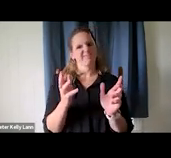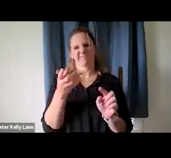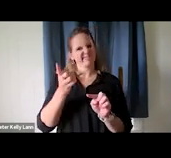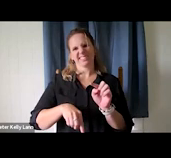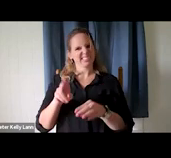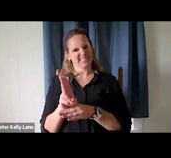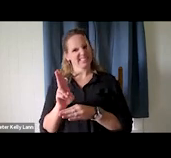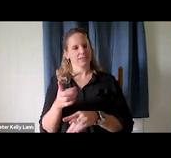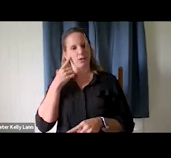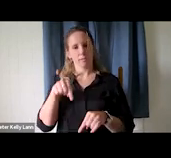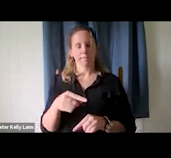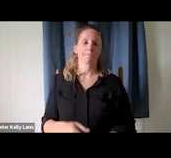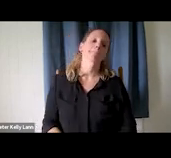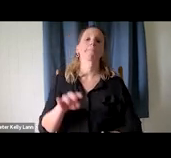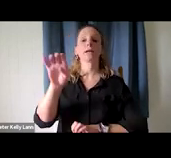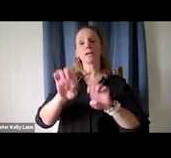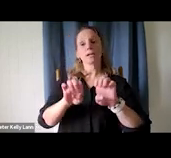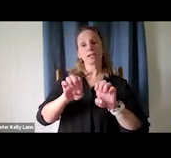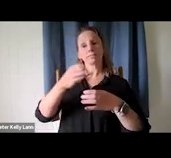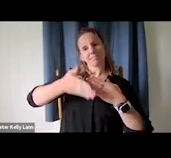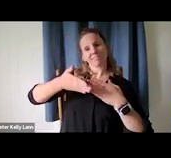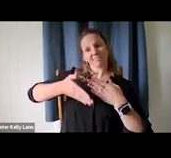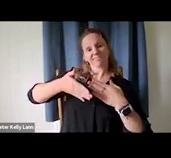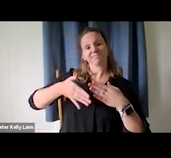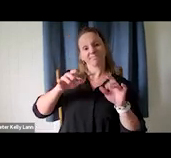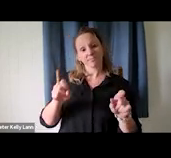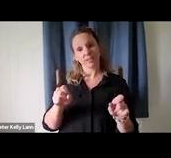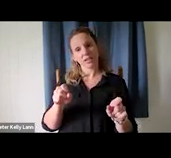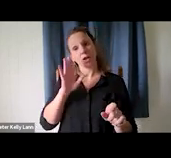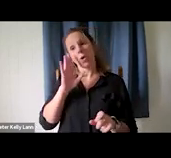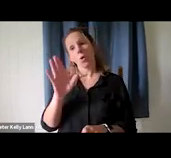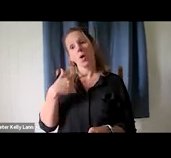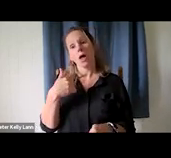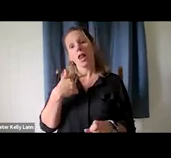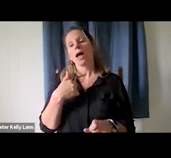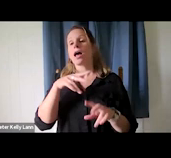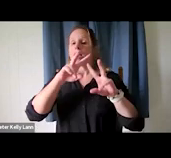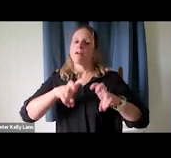An evaluation is at the very end. So your browser will redirect you to a survey following the webinar.